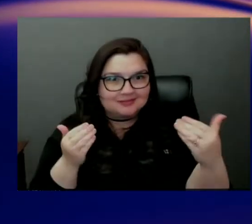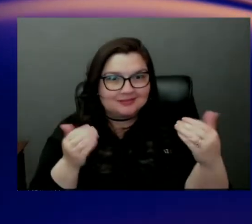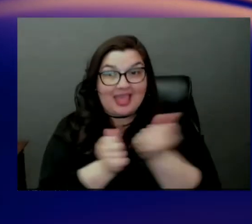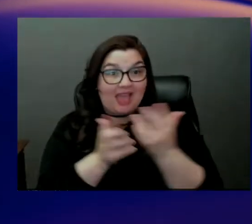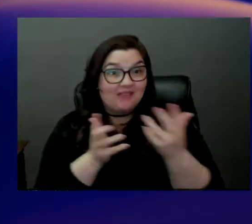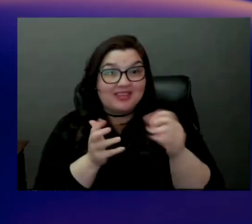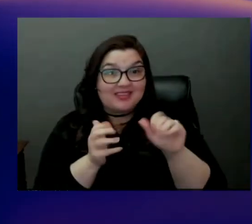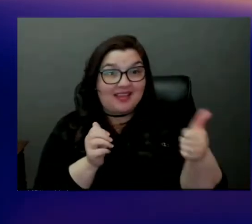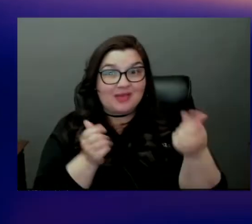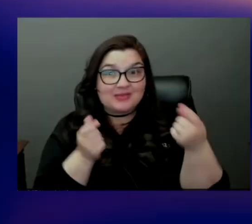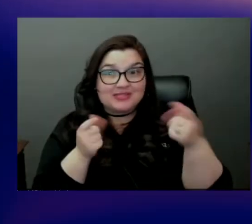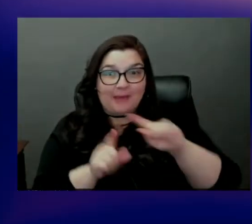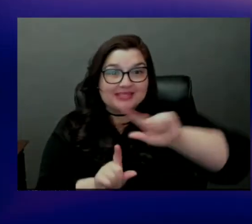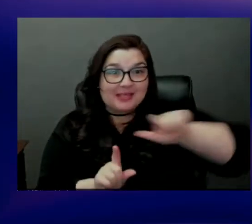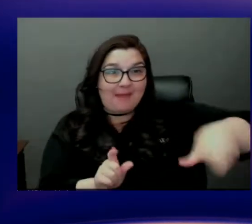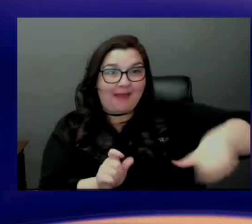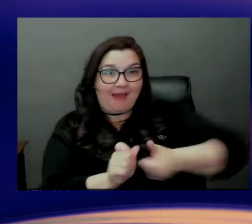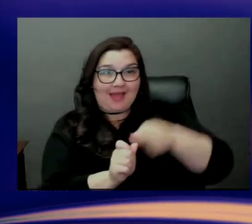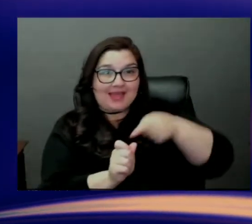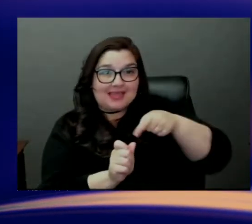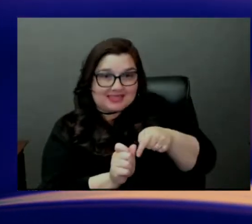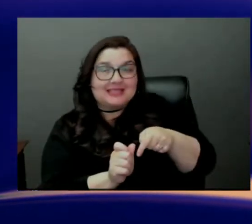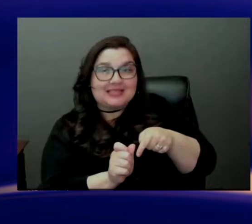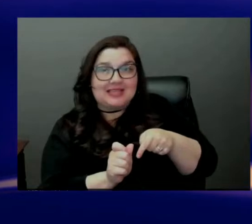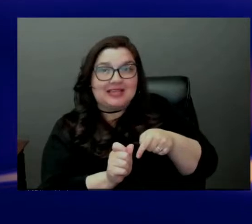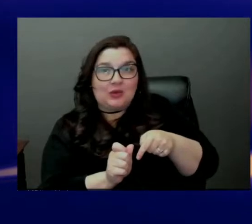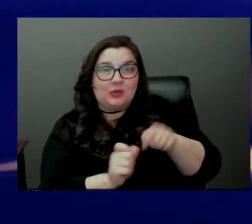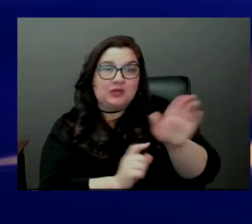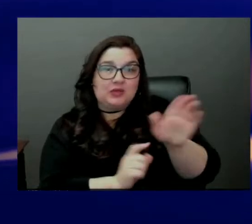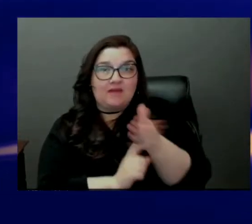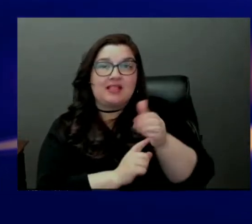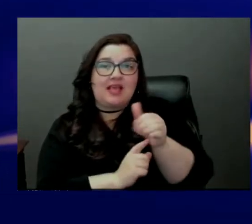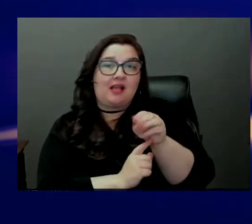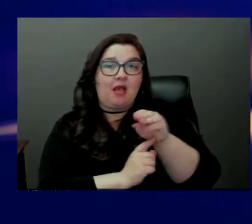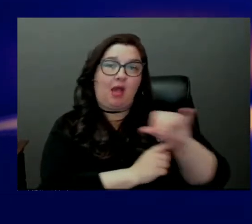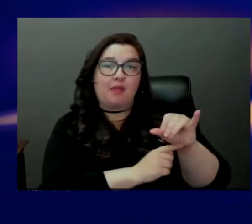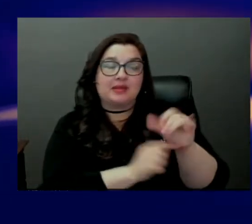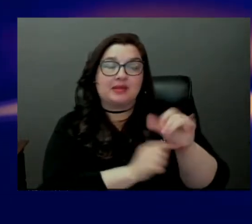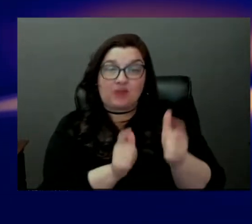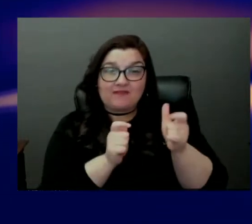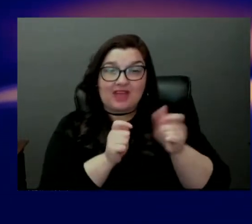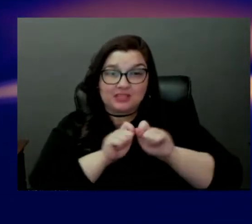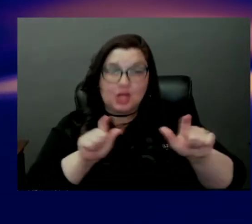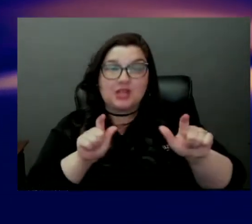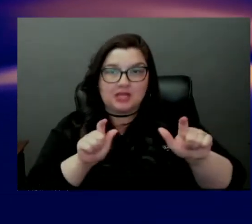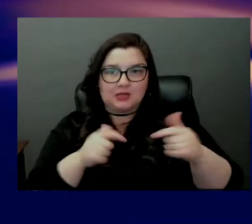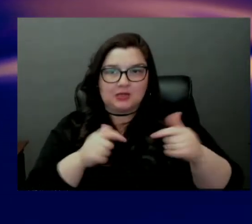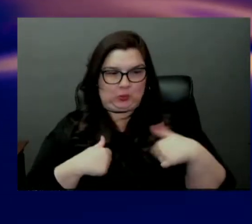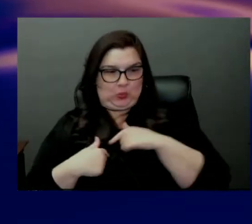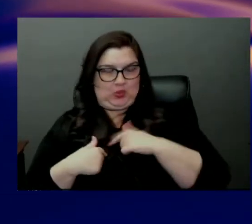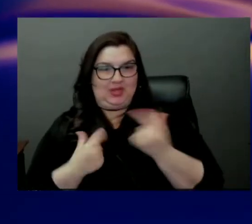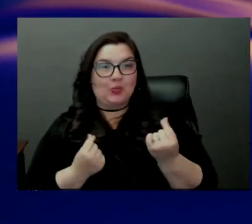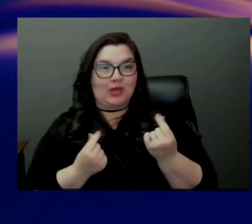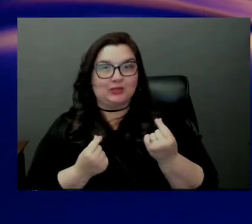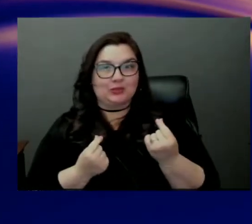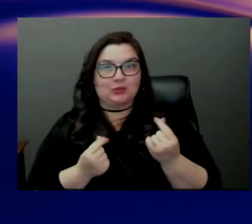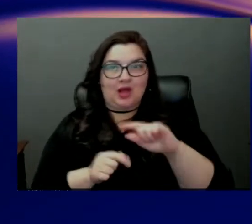We manage once you flag an army for faster launching. What we do is we go behind the scenes and we will launch that instance on our own.